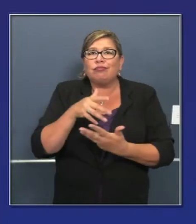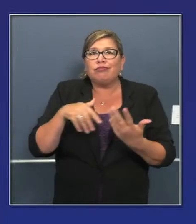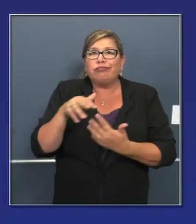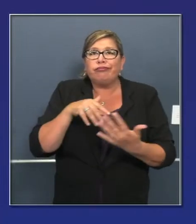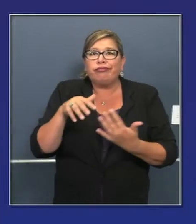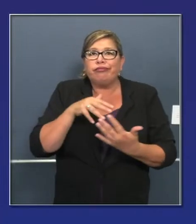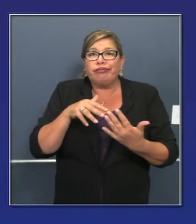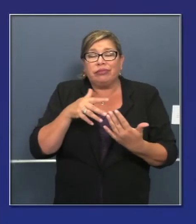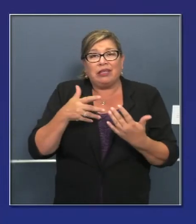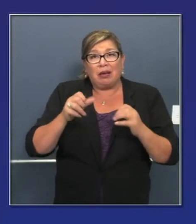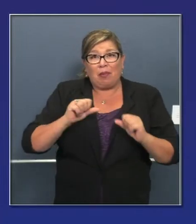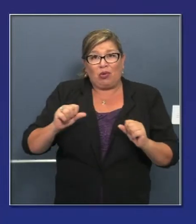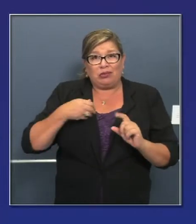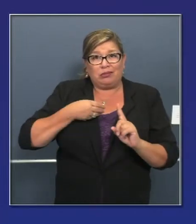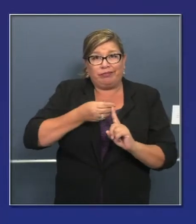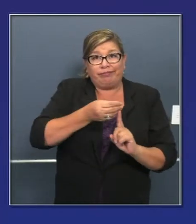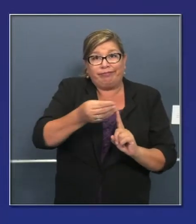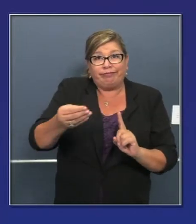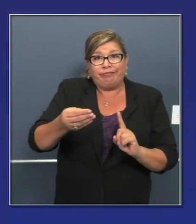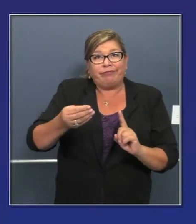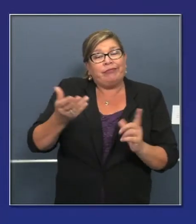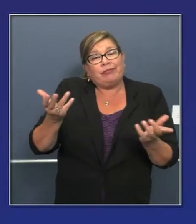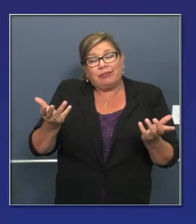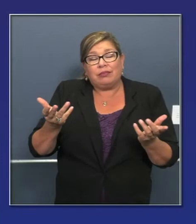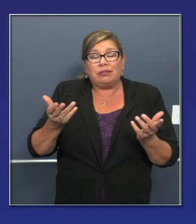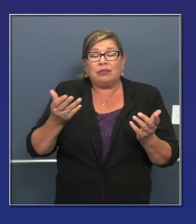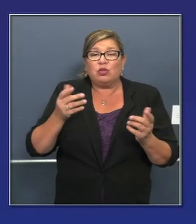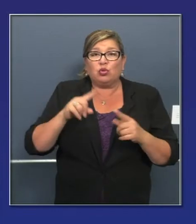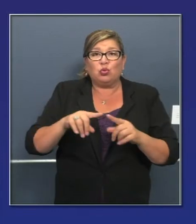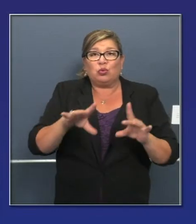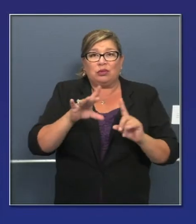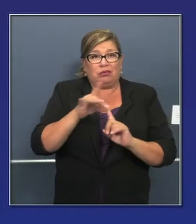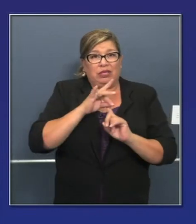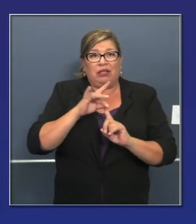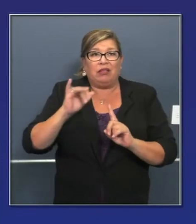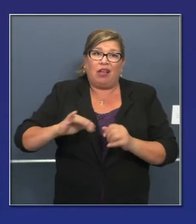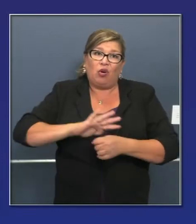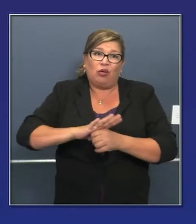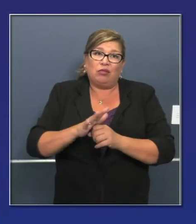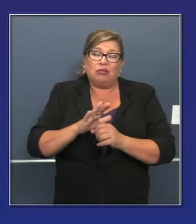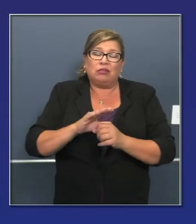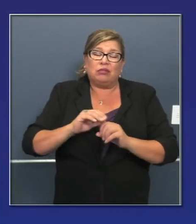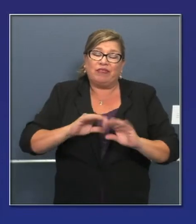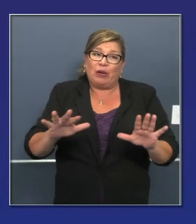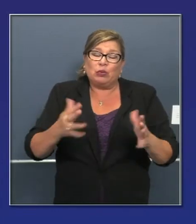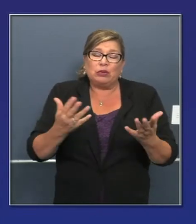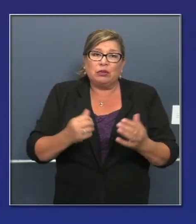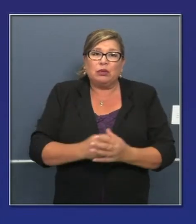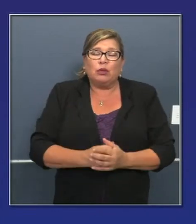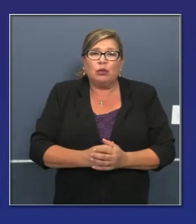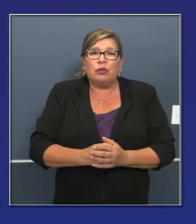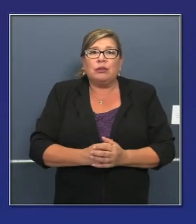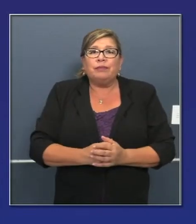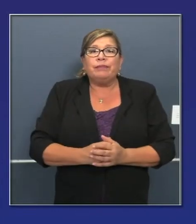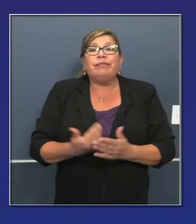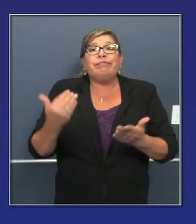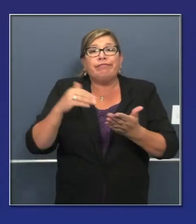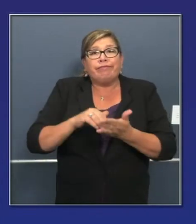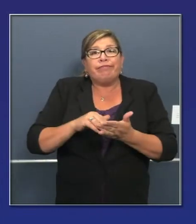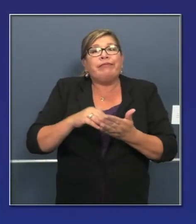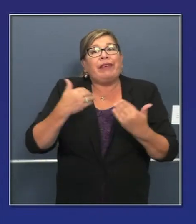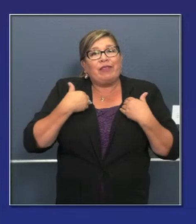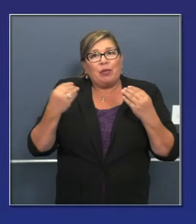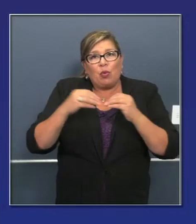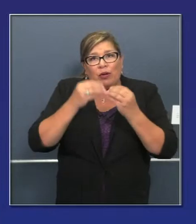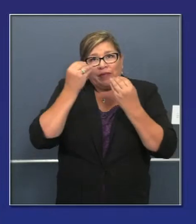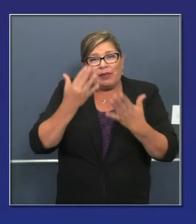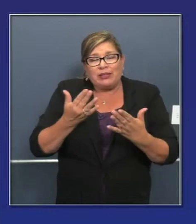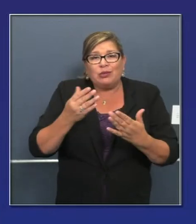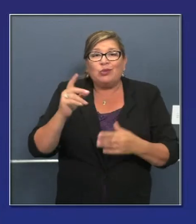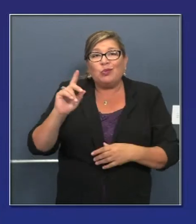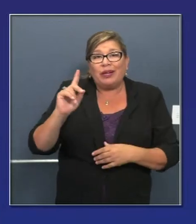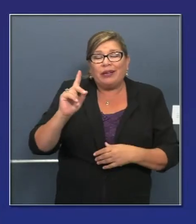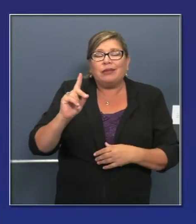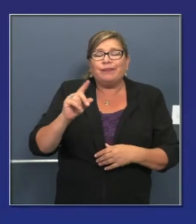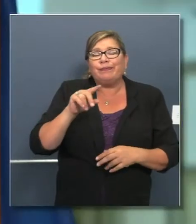them but potentially increasing risk for this virus again more information as always on all